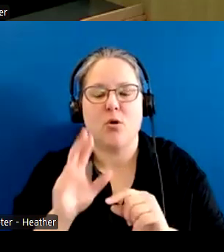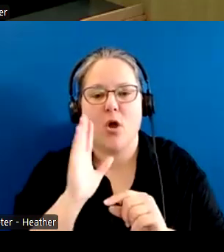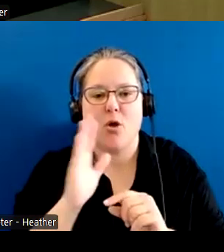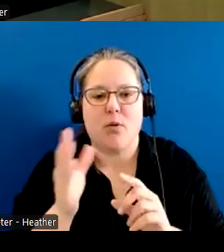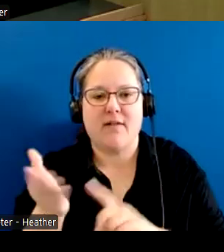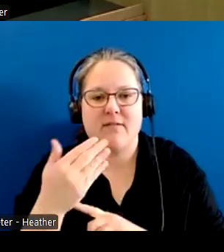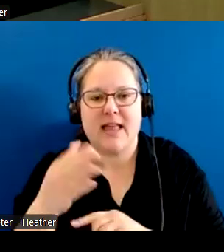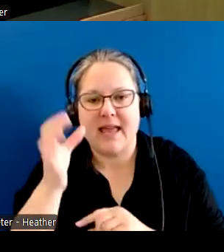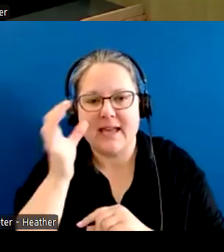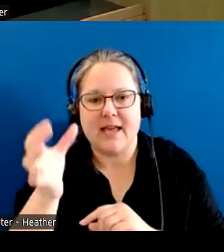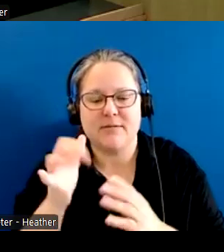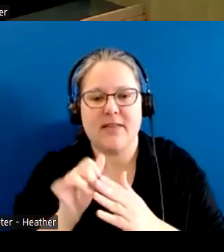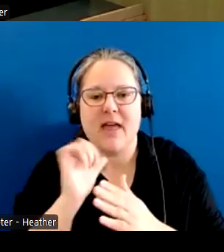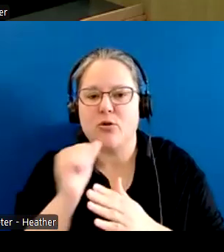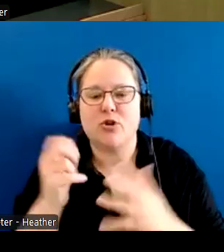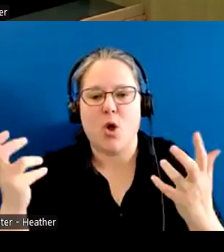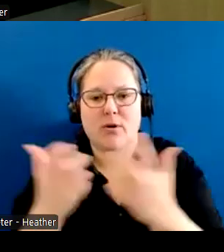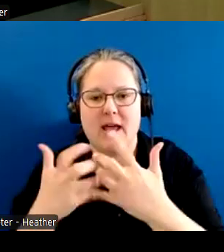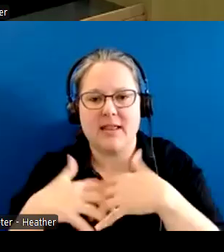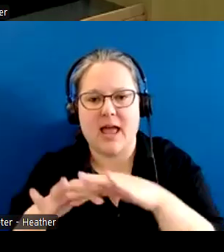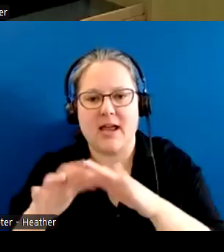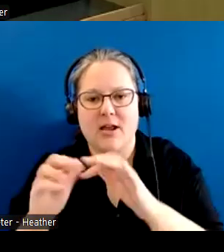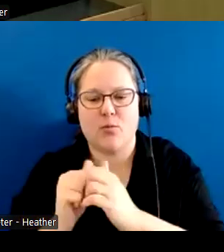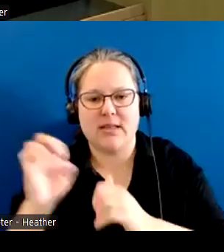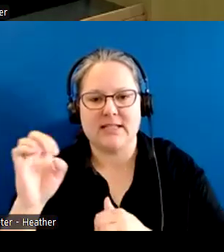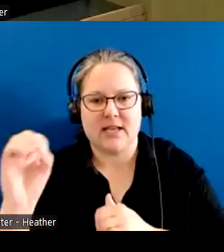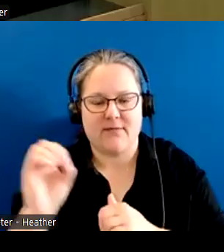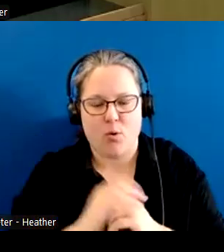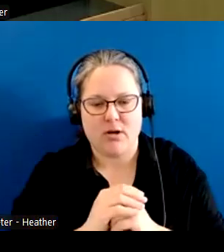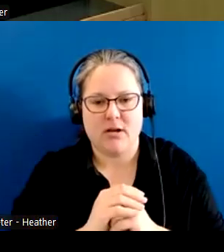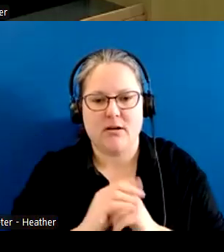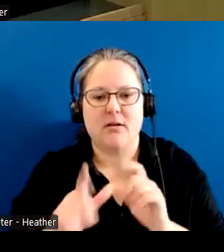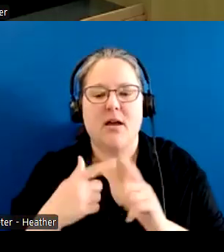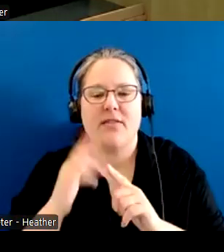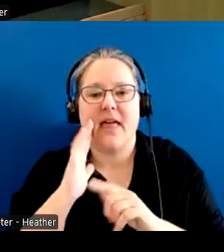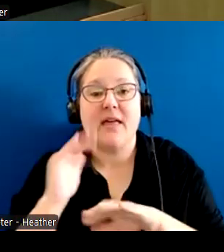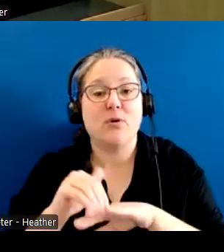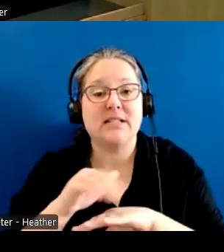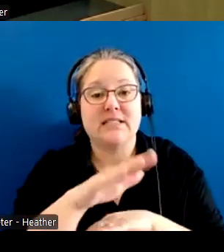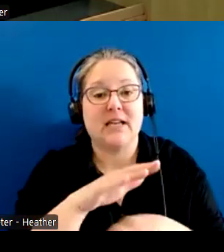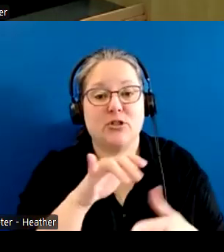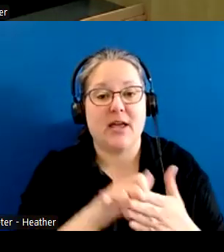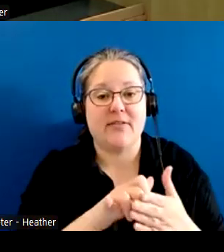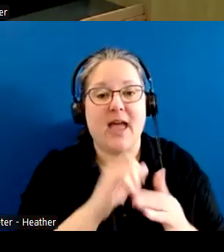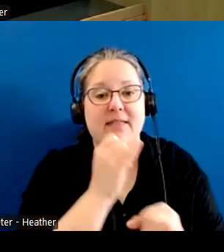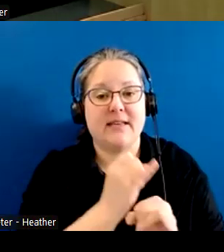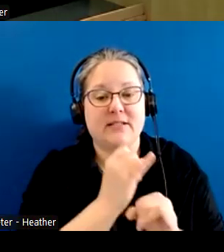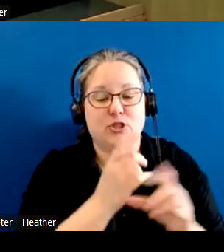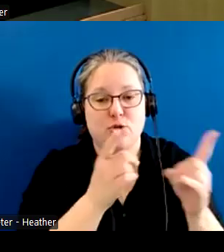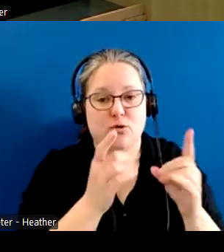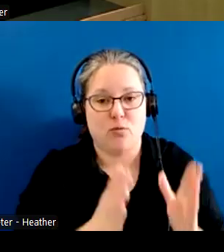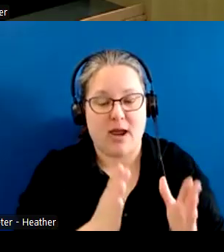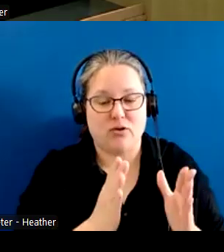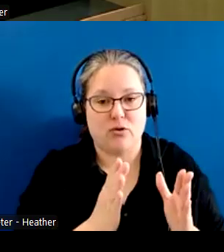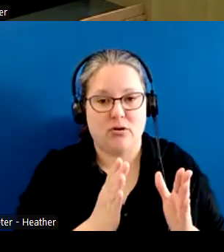concepts that are misaligned with the executive orders. They send that to the institute director